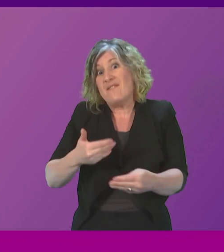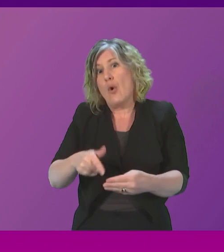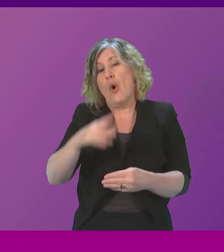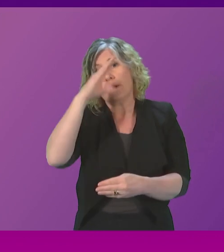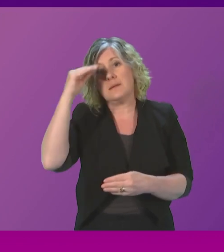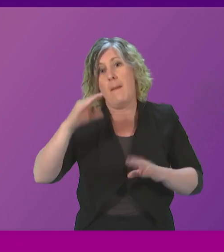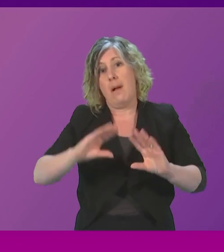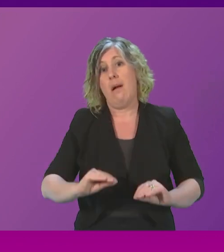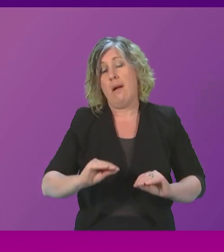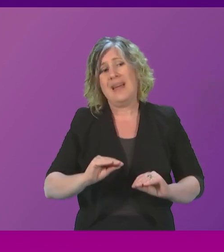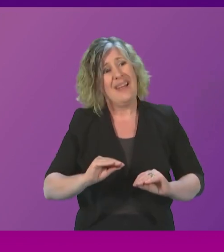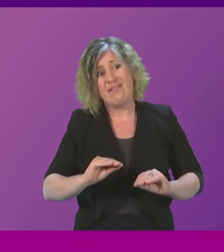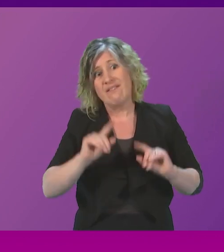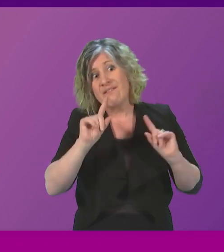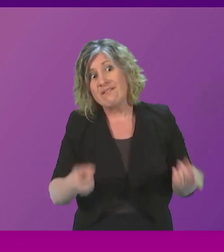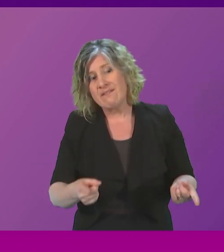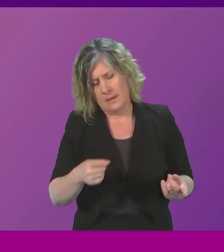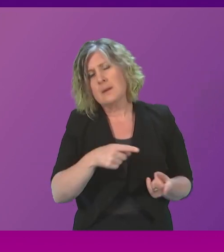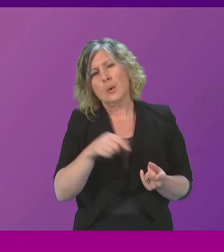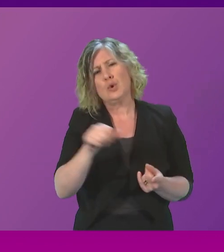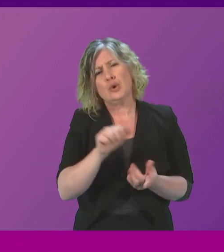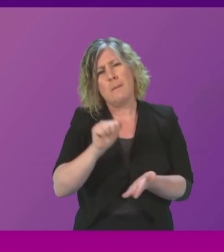If he cannot, will the Government publish correspondence and information on what is